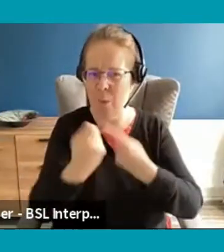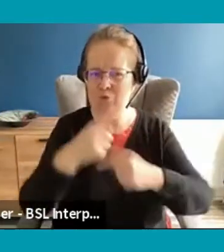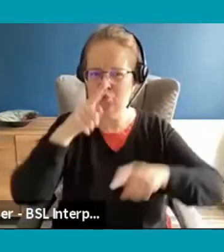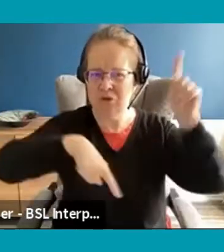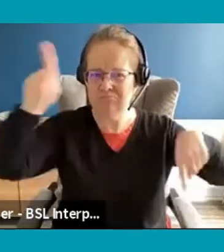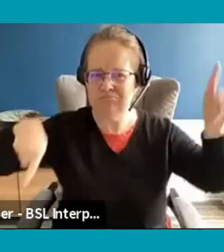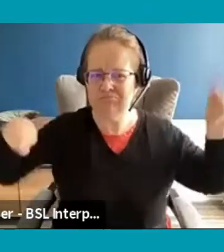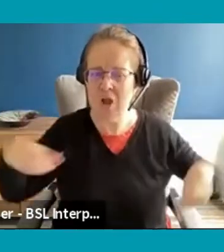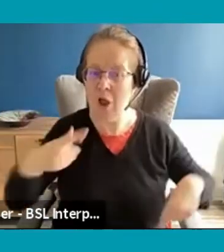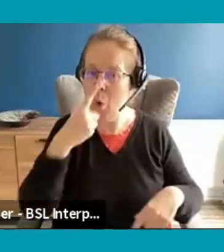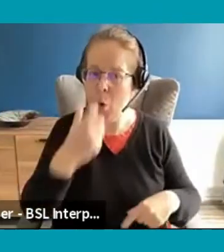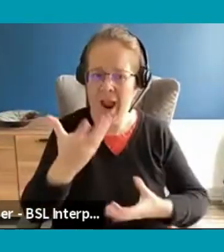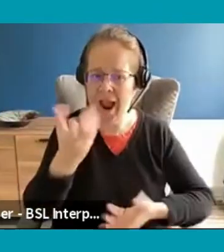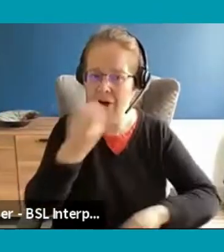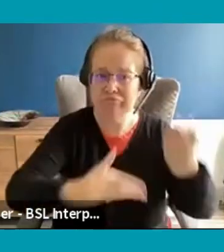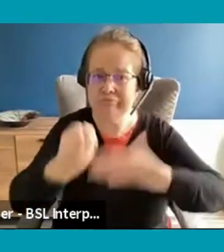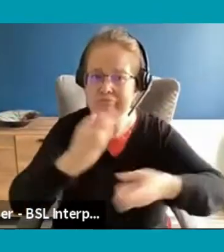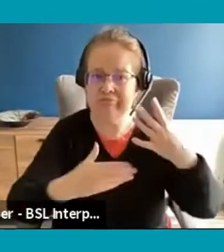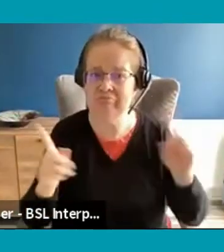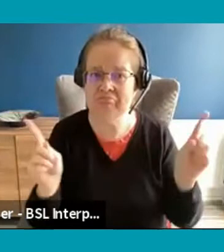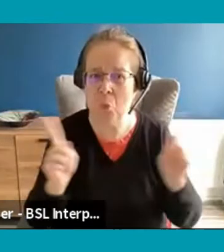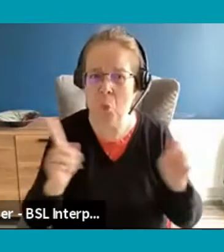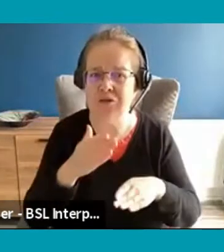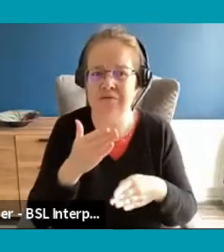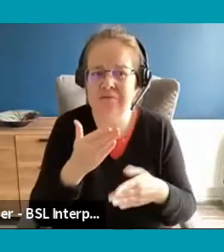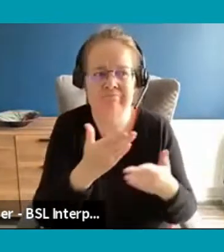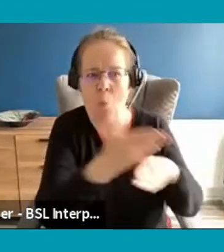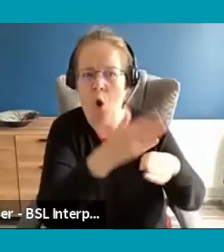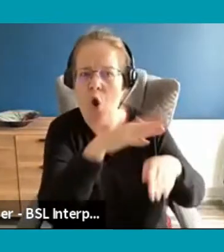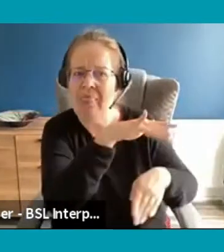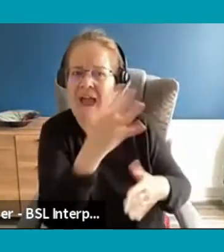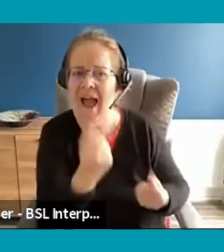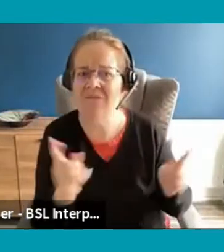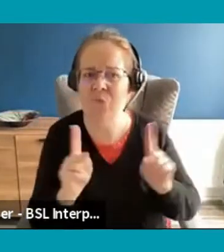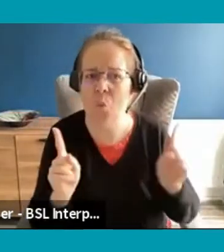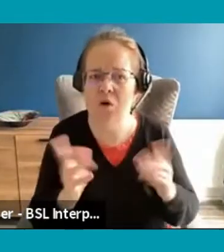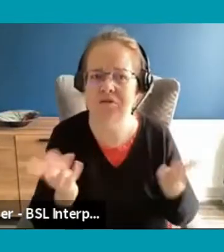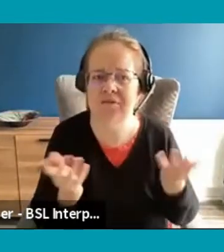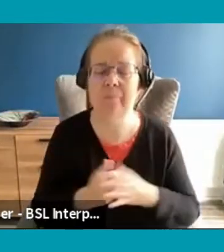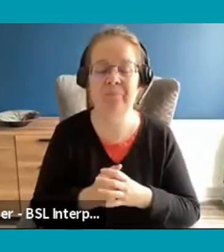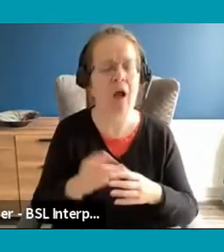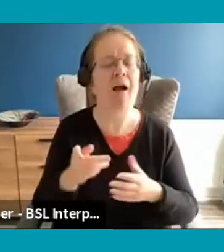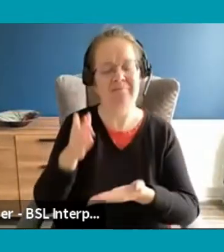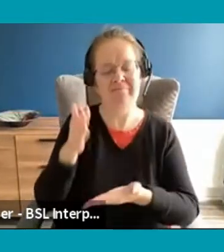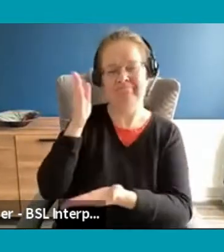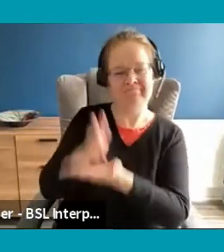Can you share that with us please? Yeah, absolutely I think and you said it as